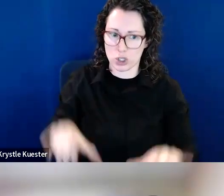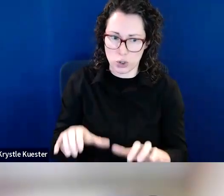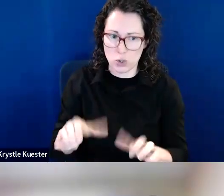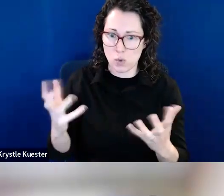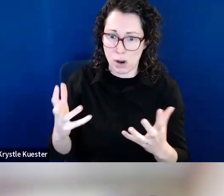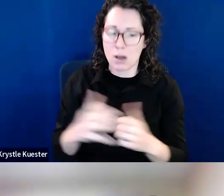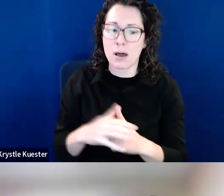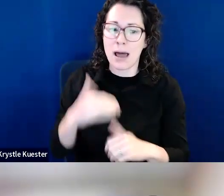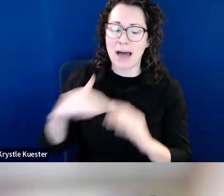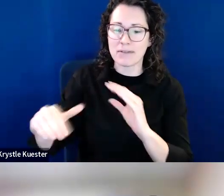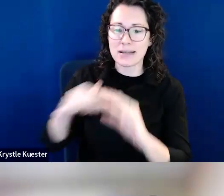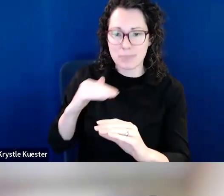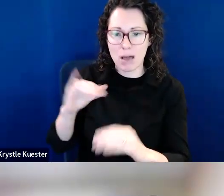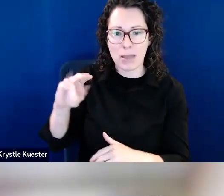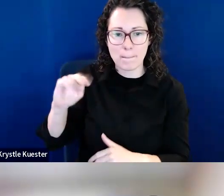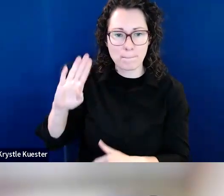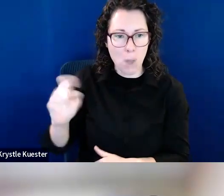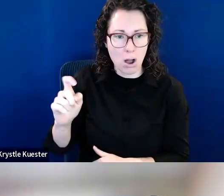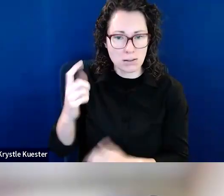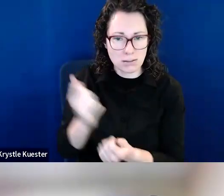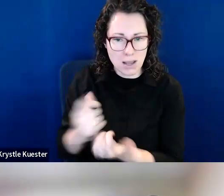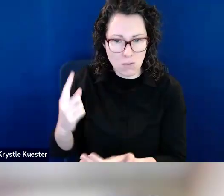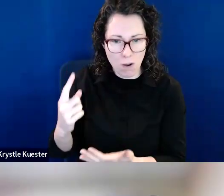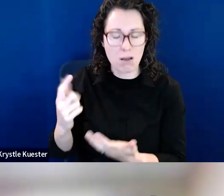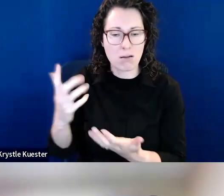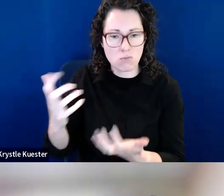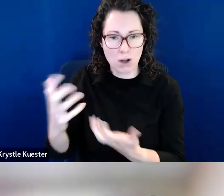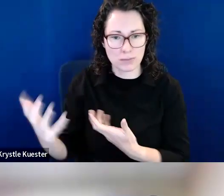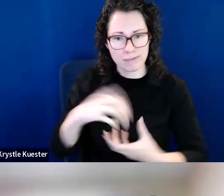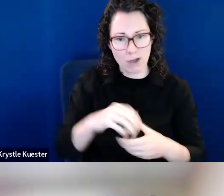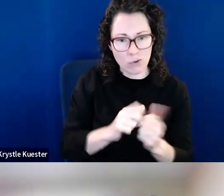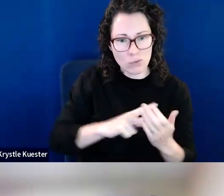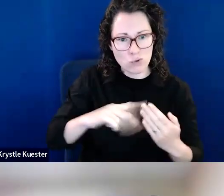have an email inbox for anyone who's interested in any of these projects to share thoughts or